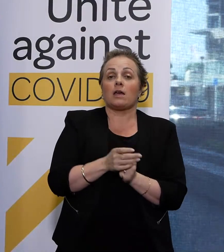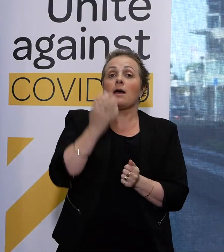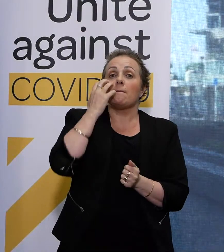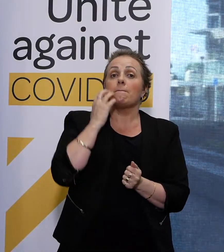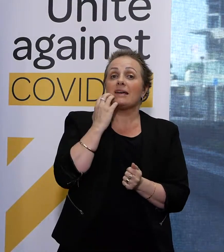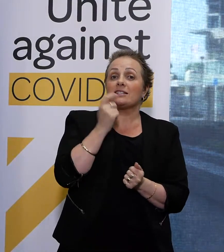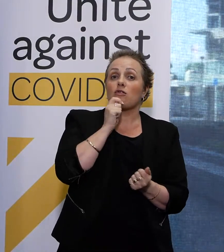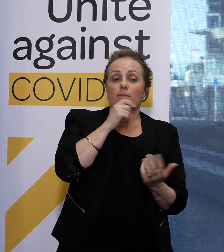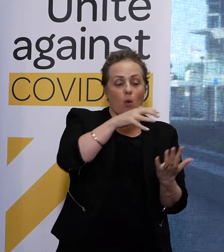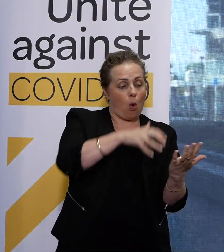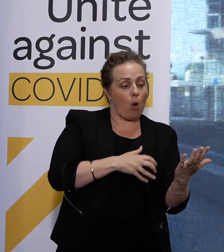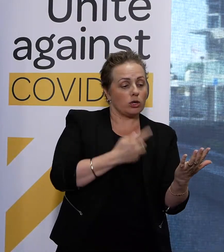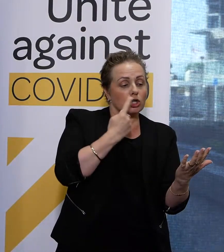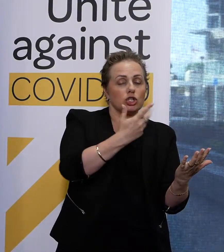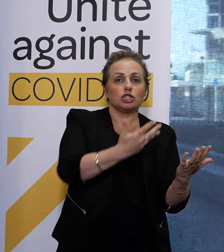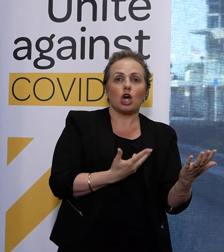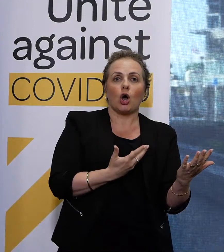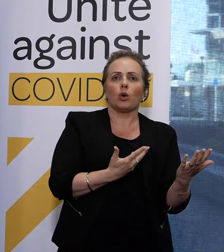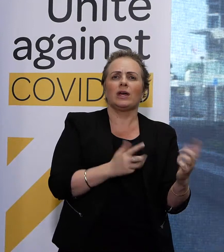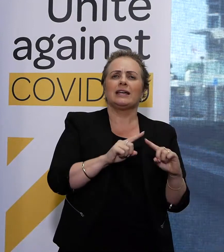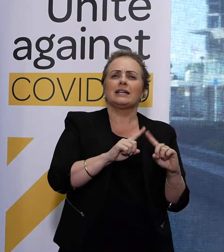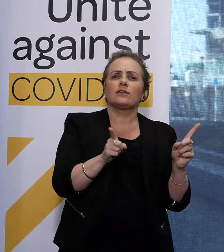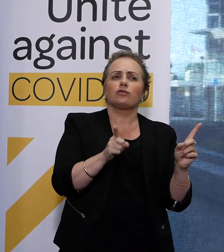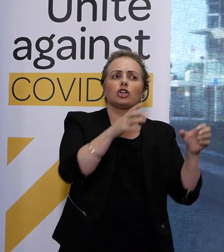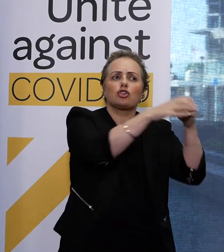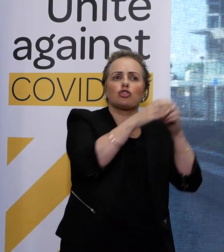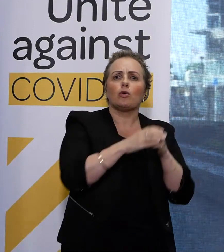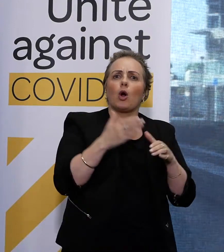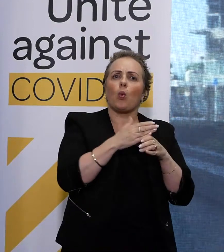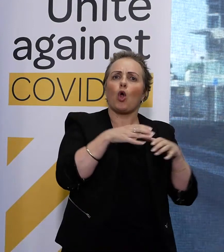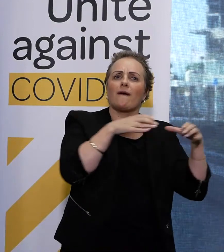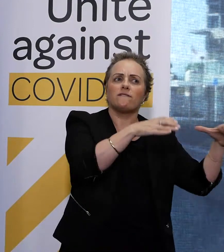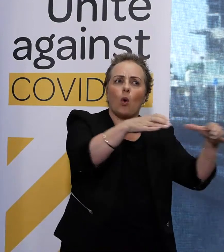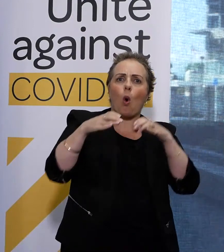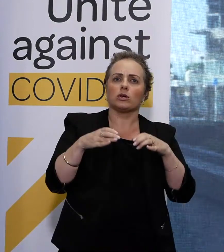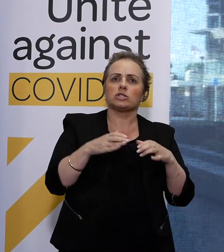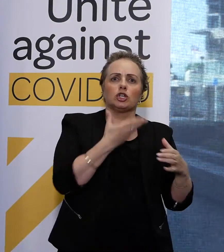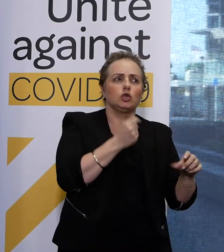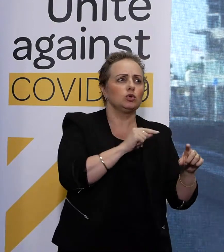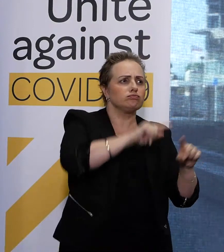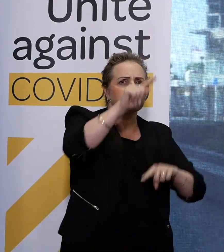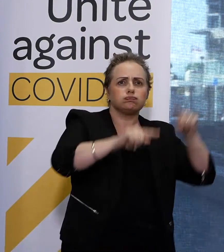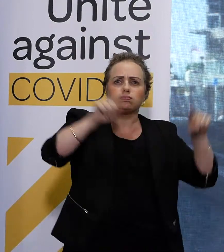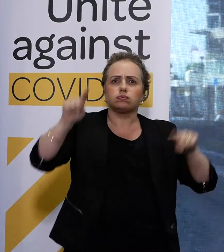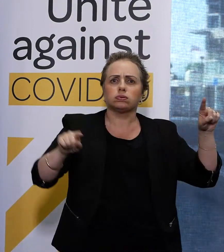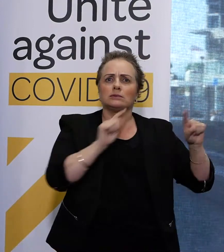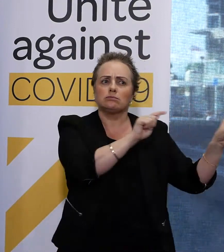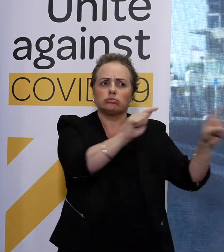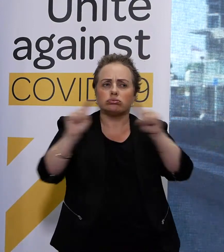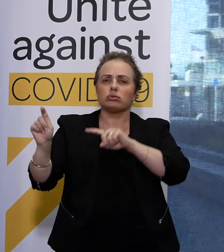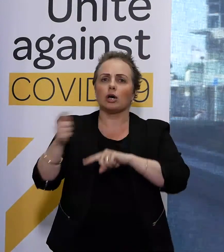The use of different workforces to vaccinate, a track and trace system for the vaccine. And of course, upgrading our national immunization